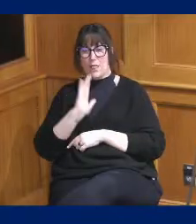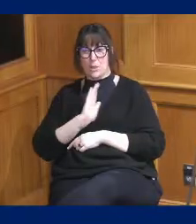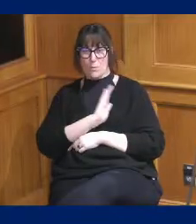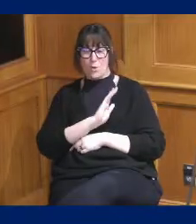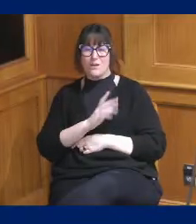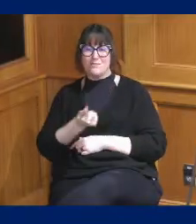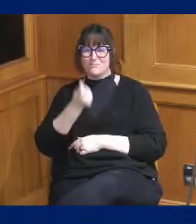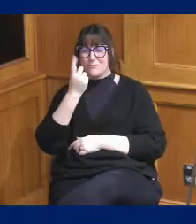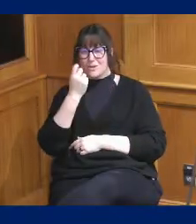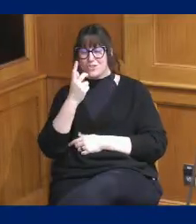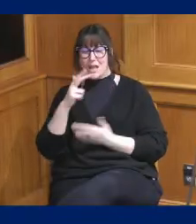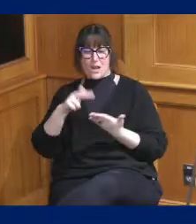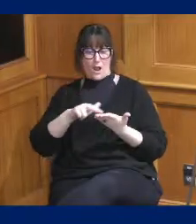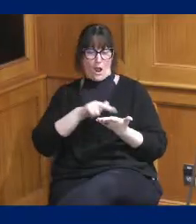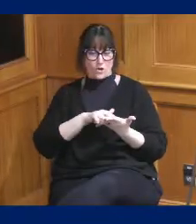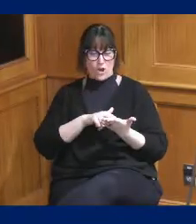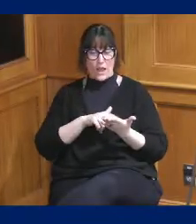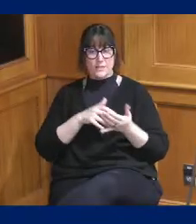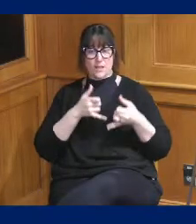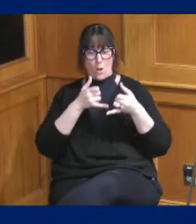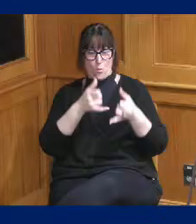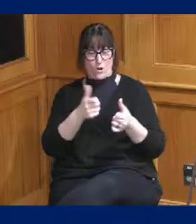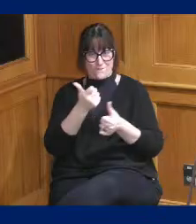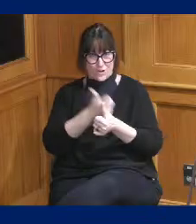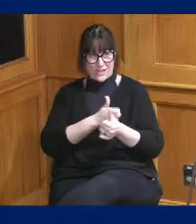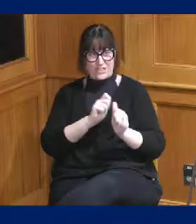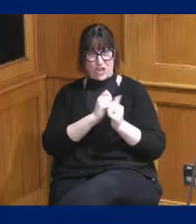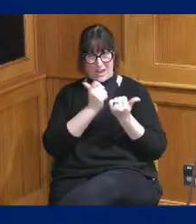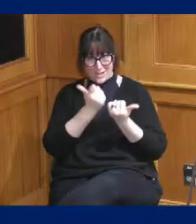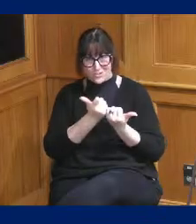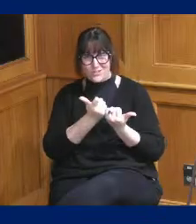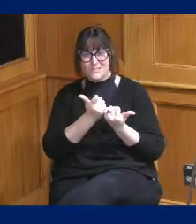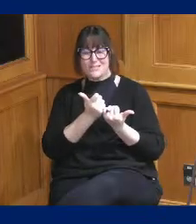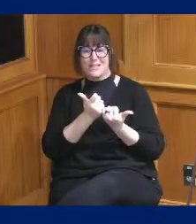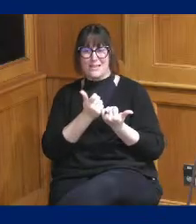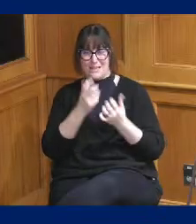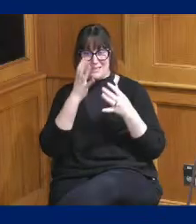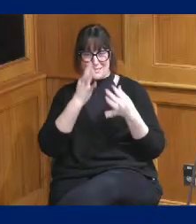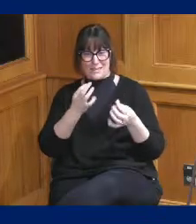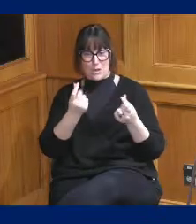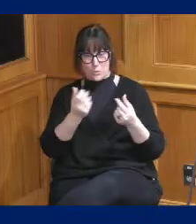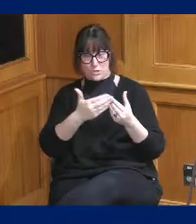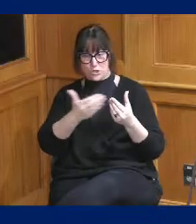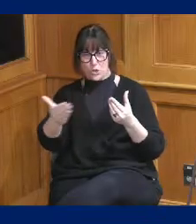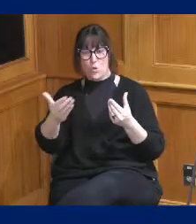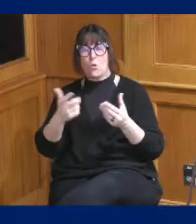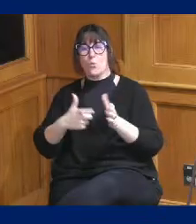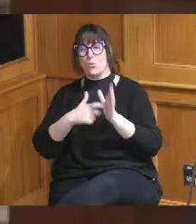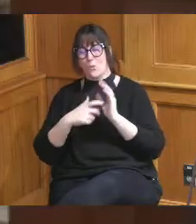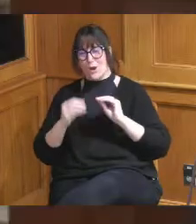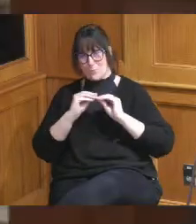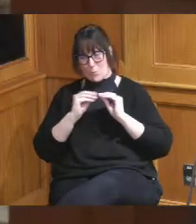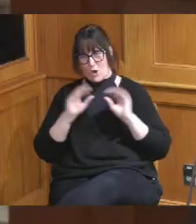whenever contracts with each awarded agency are moved forward that will require board action thank